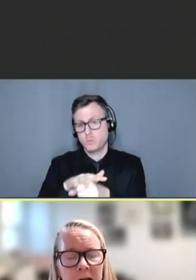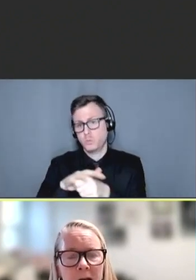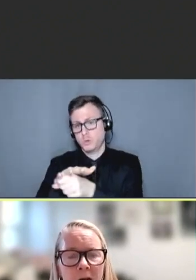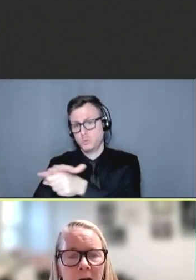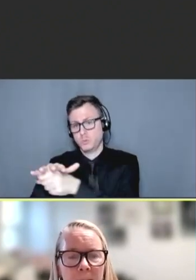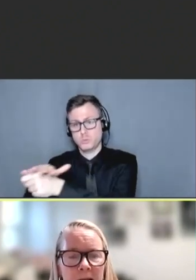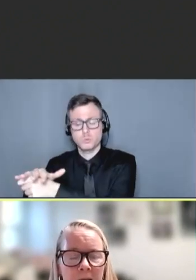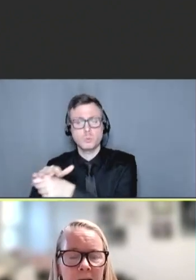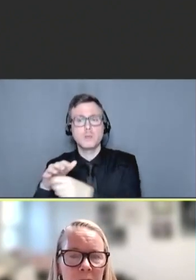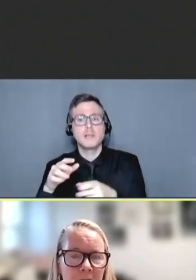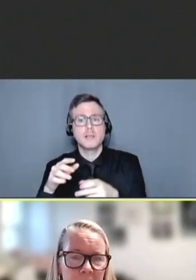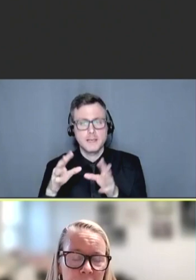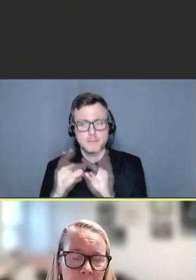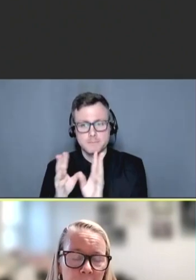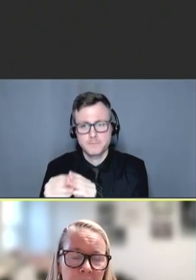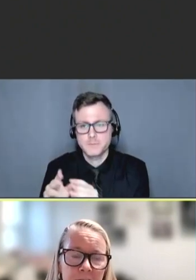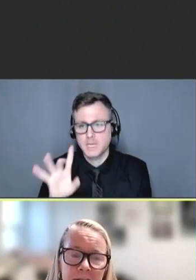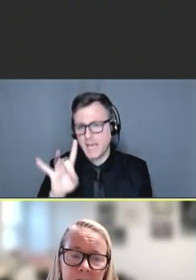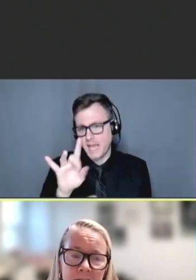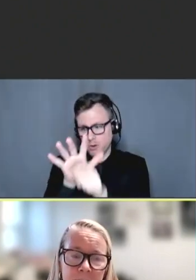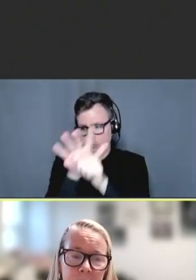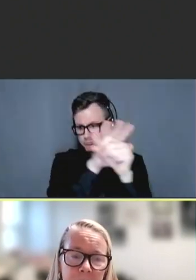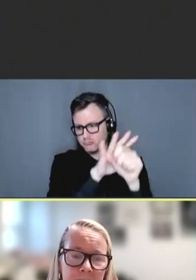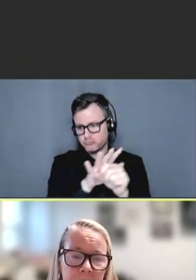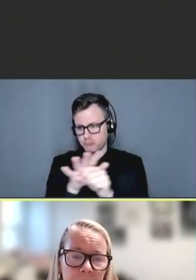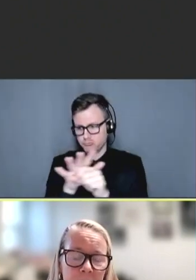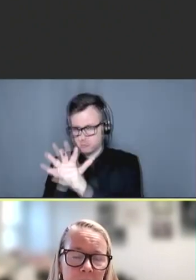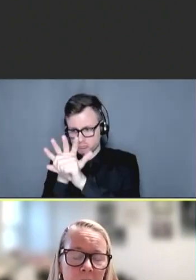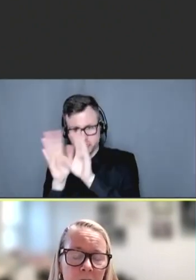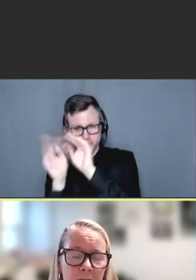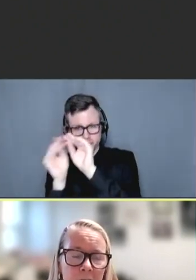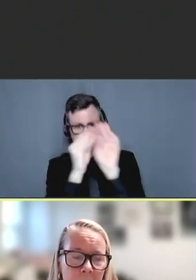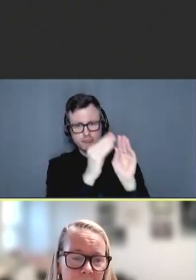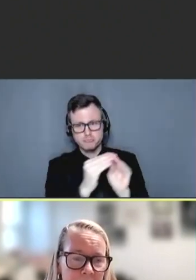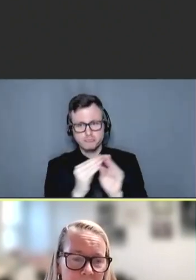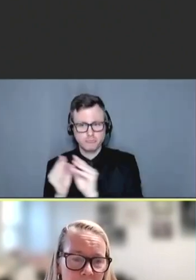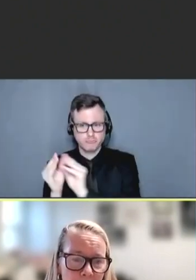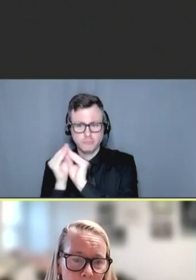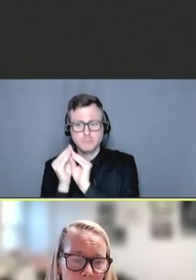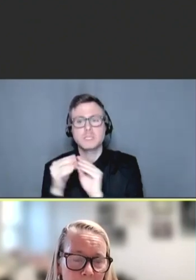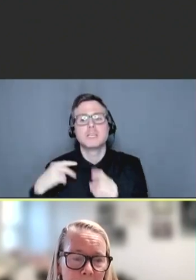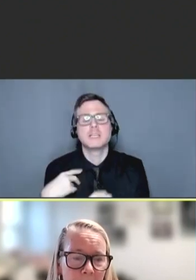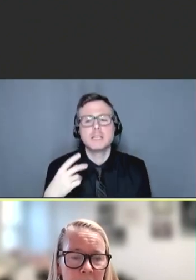In eight regions, we're really excited to bring together the immunization program manager